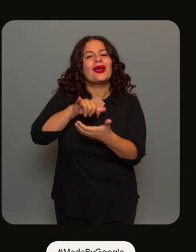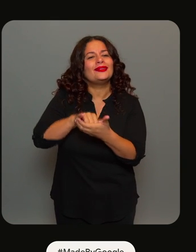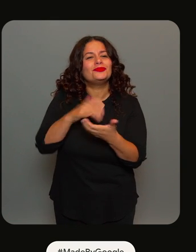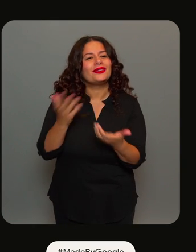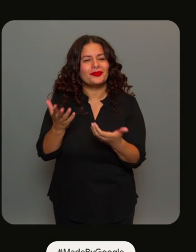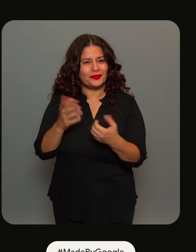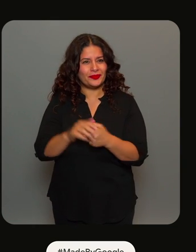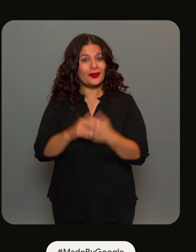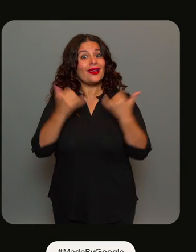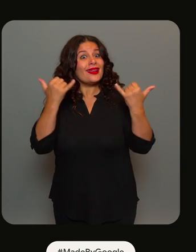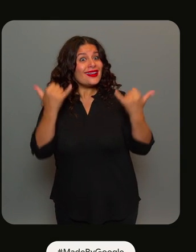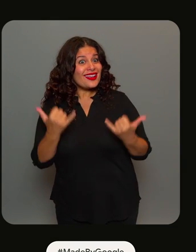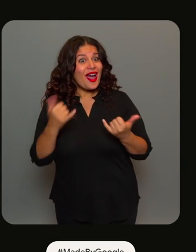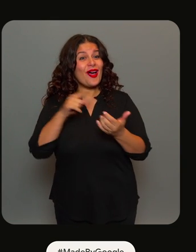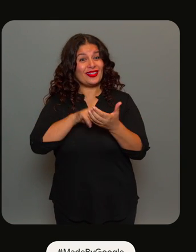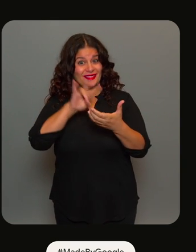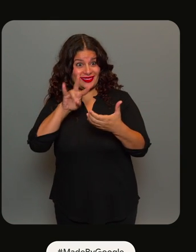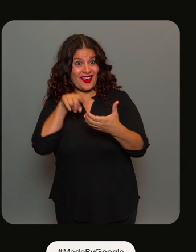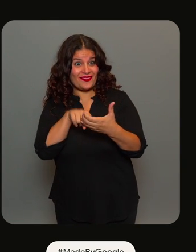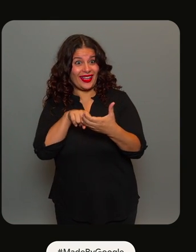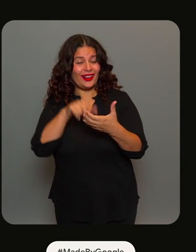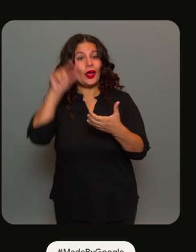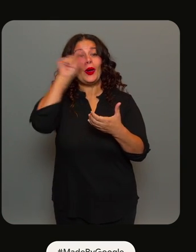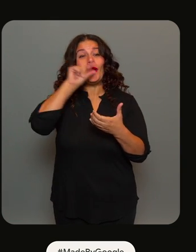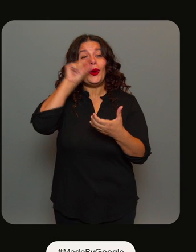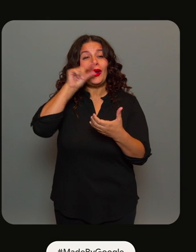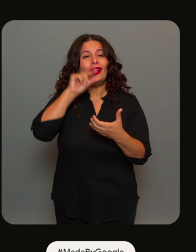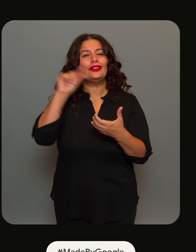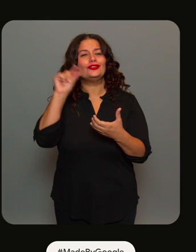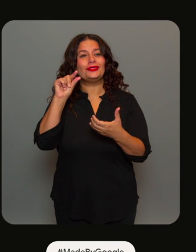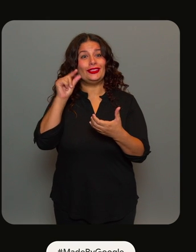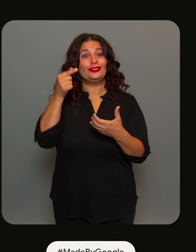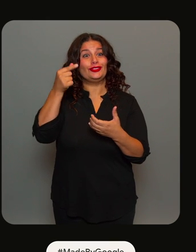With Pixel 7 and Google Tensor G2, we continue to lead in